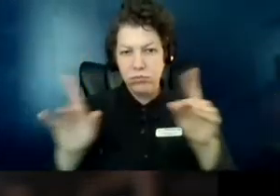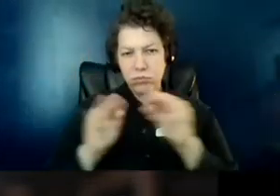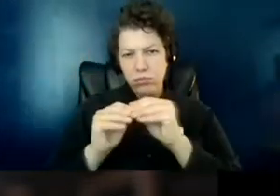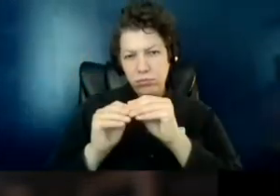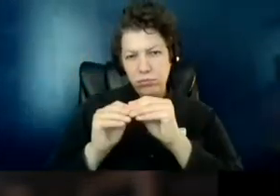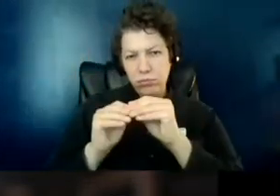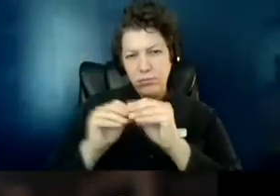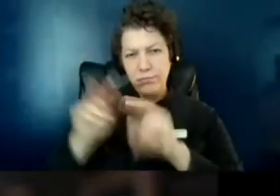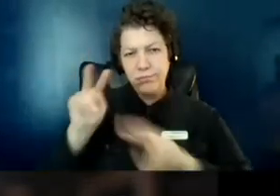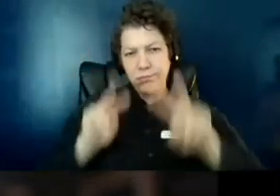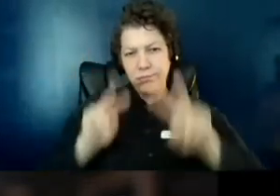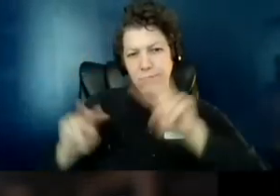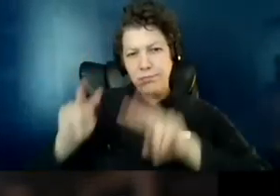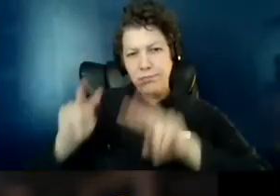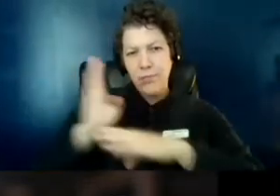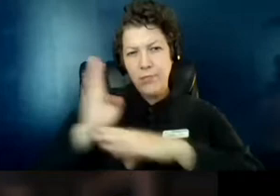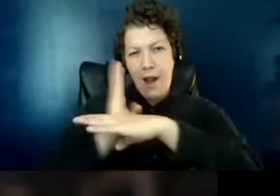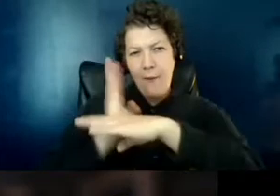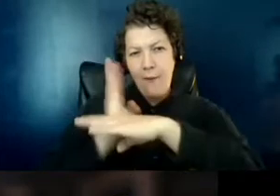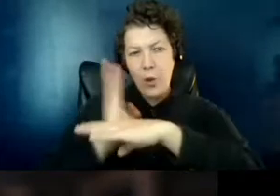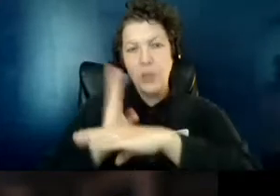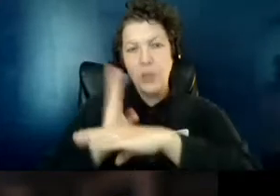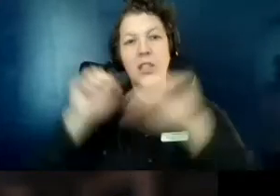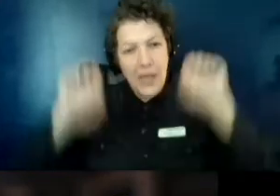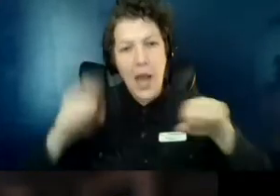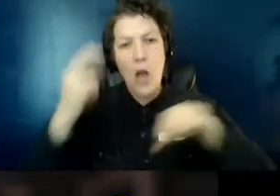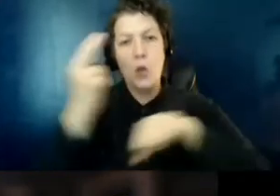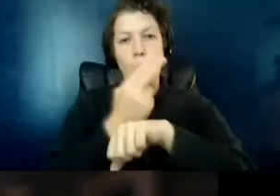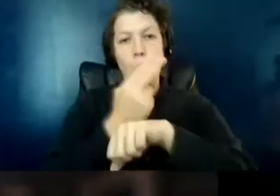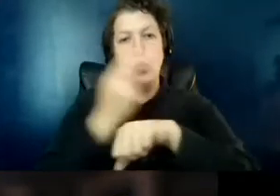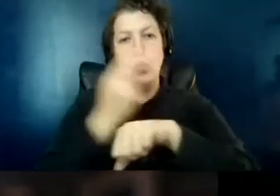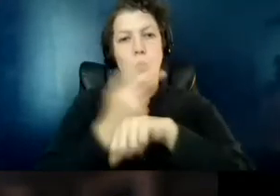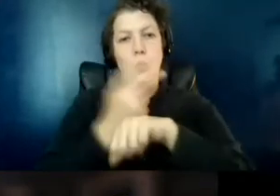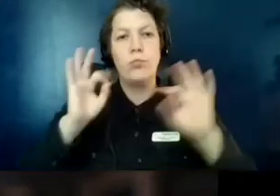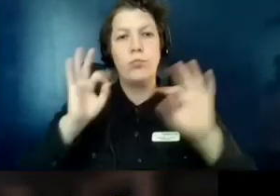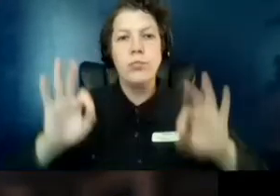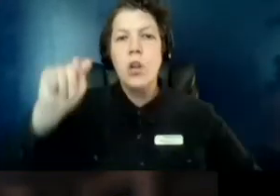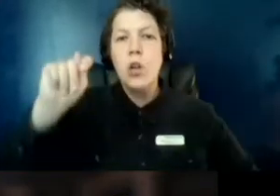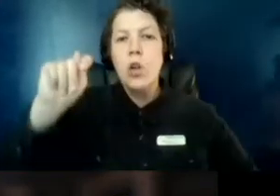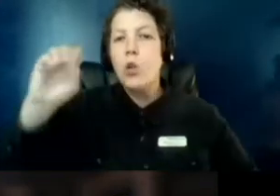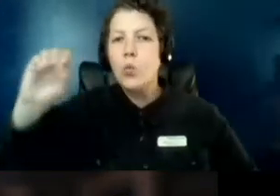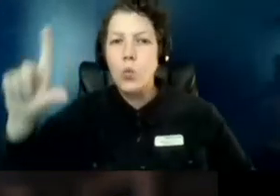of things. And he started to look at people and people's behaviors. And he started to